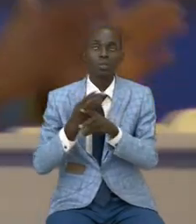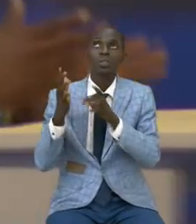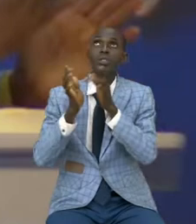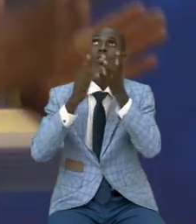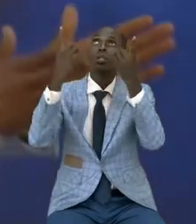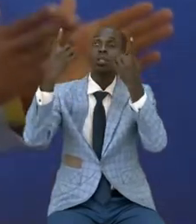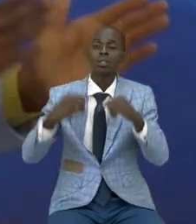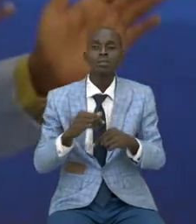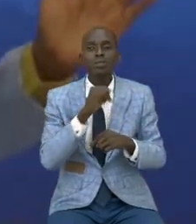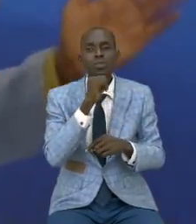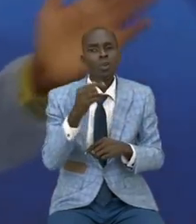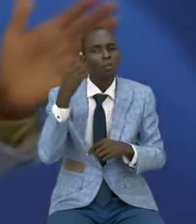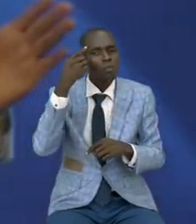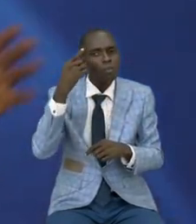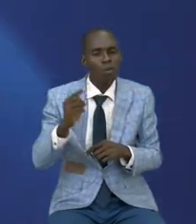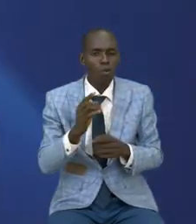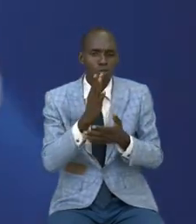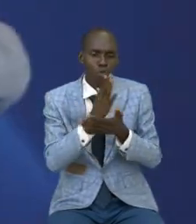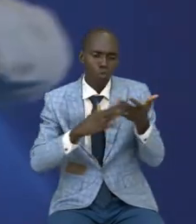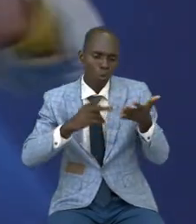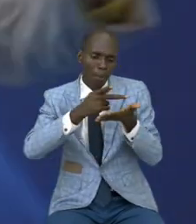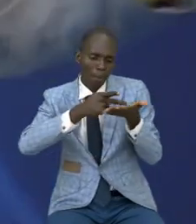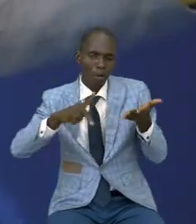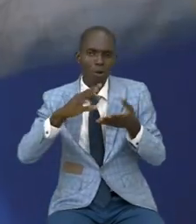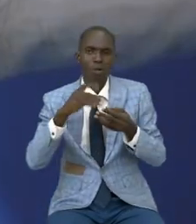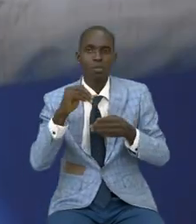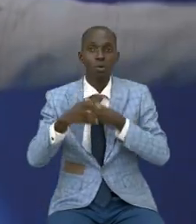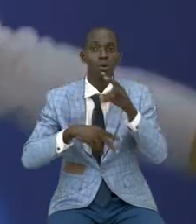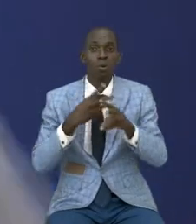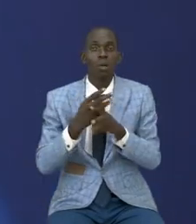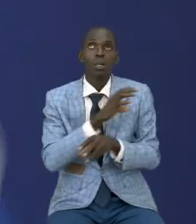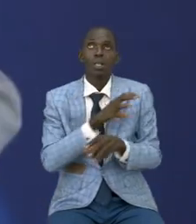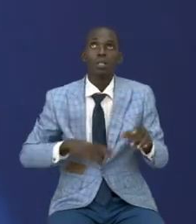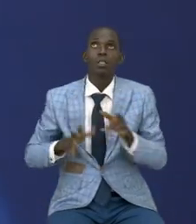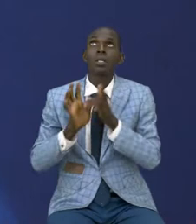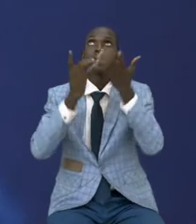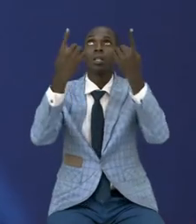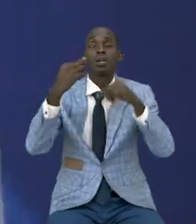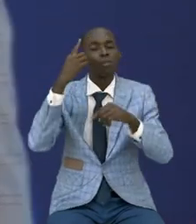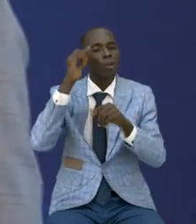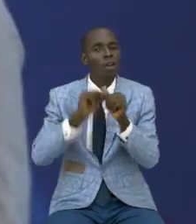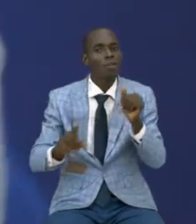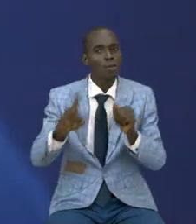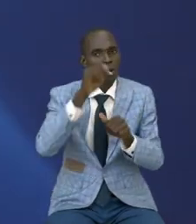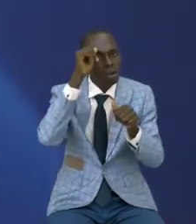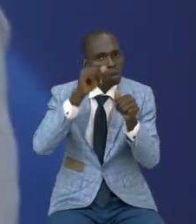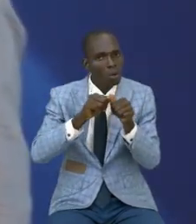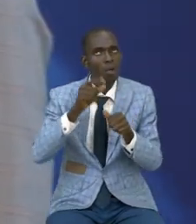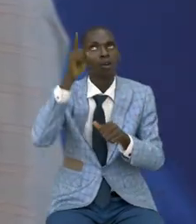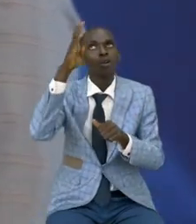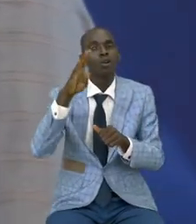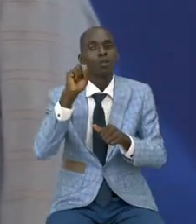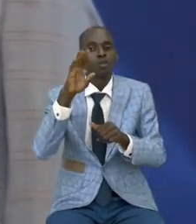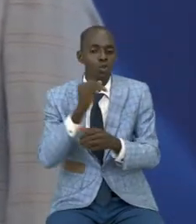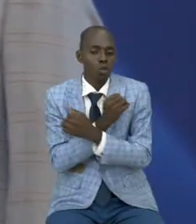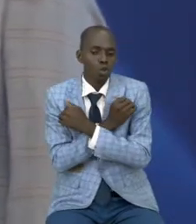not for a part of the world he came for everyone for god so loved the world that he gave his